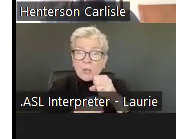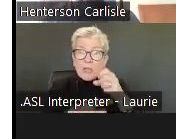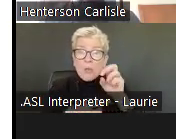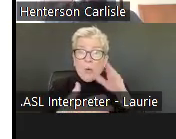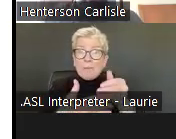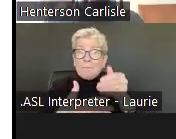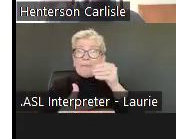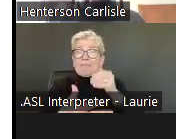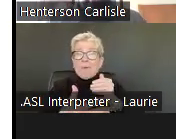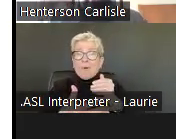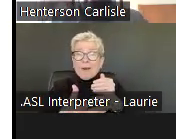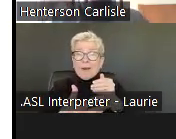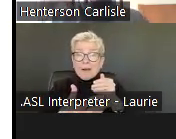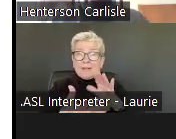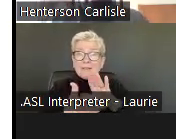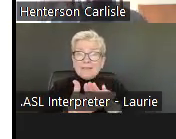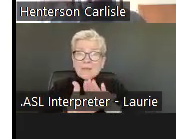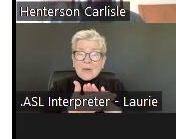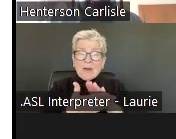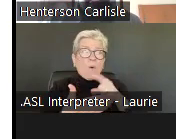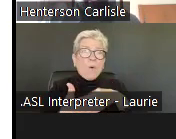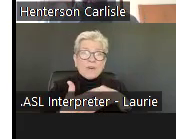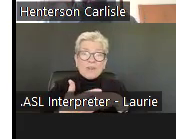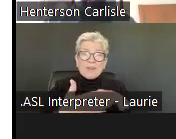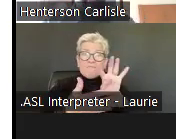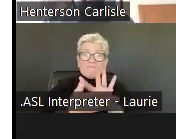have a more intense Summer Bridge where you're really going to know your students,